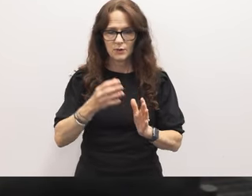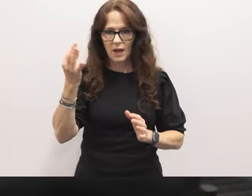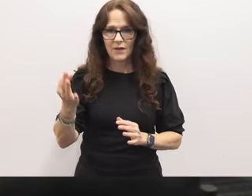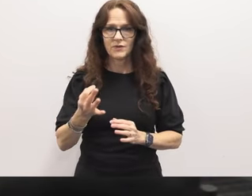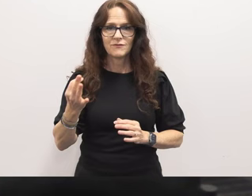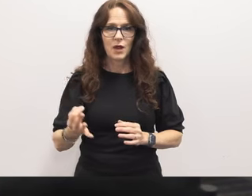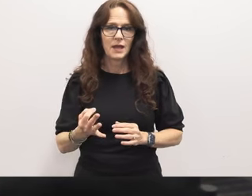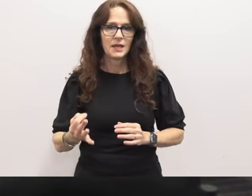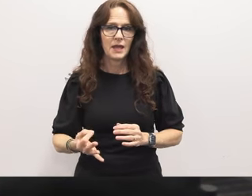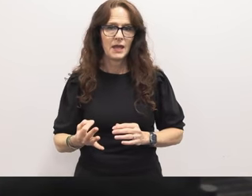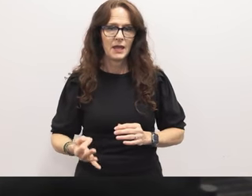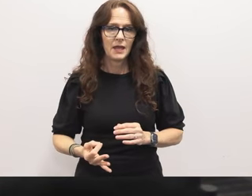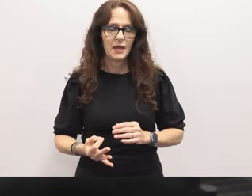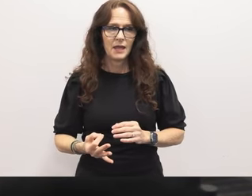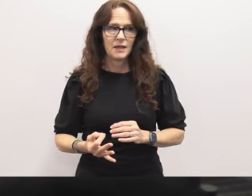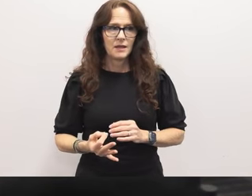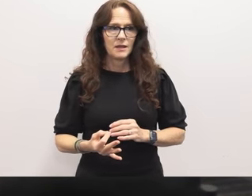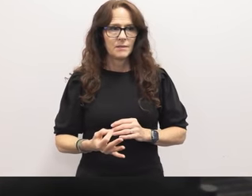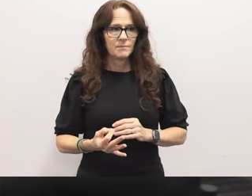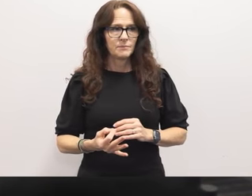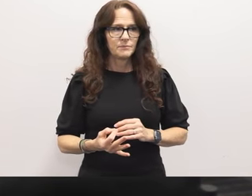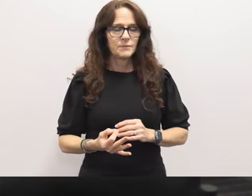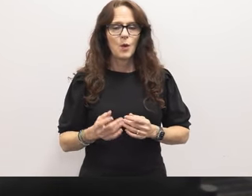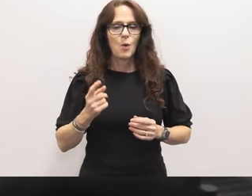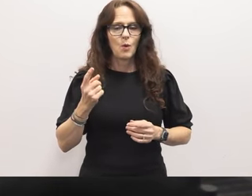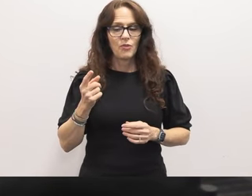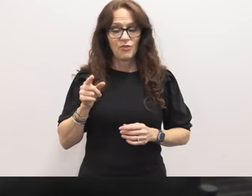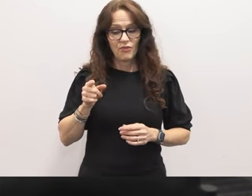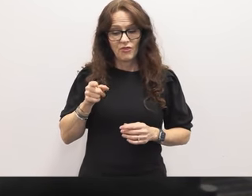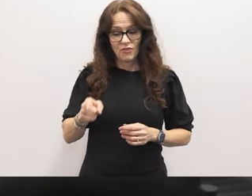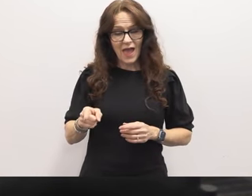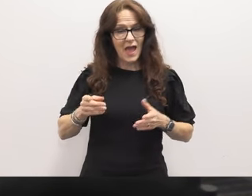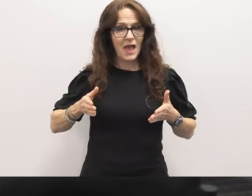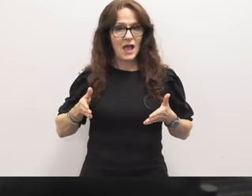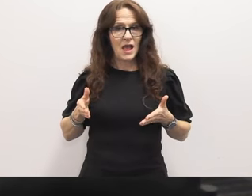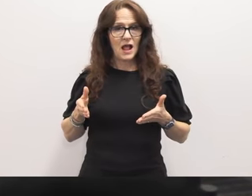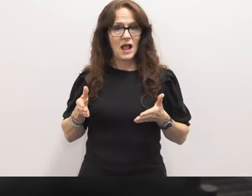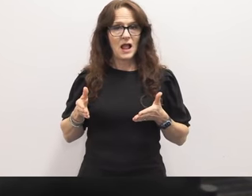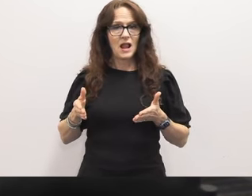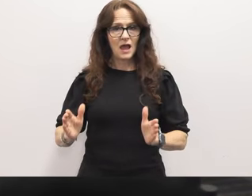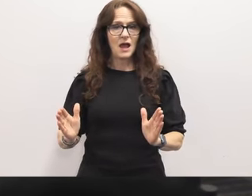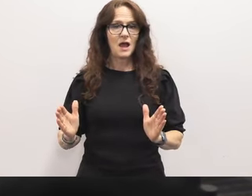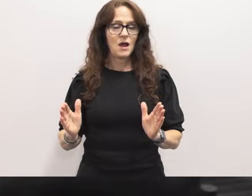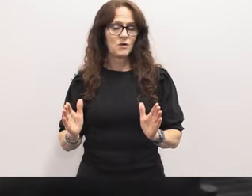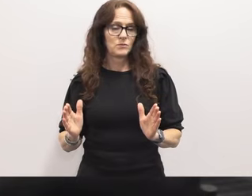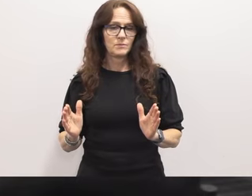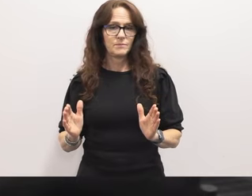And what that forum allowed was, you know, there's lots of history.